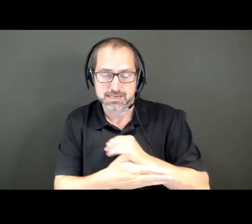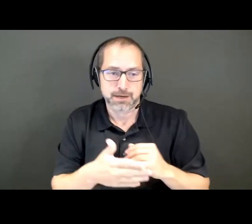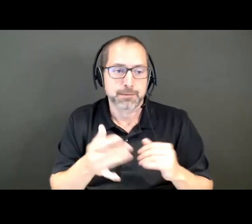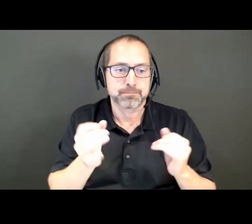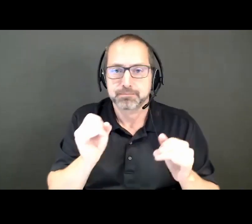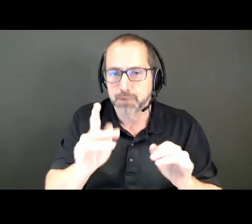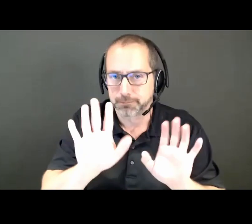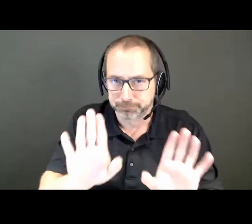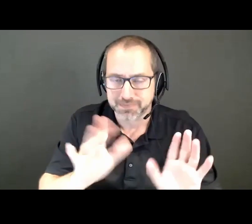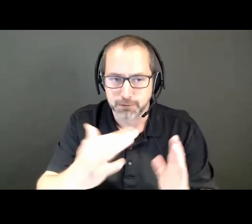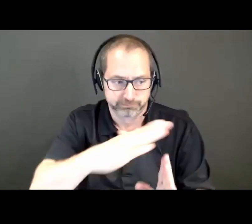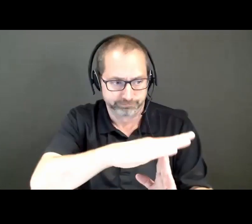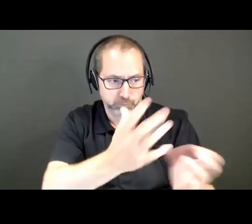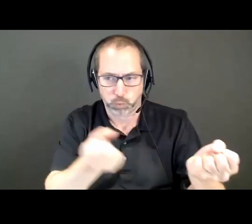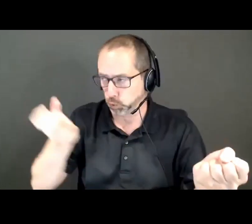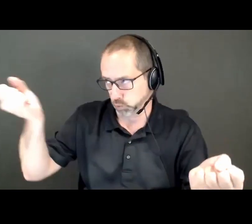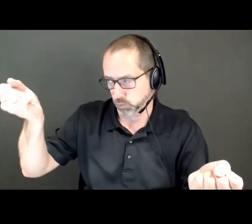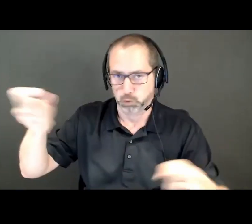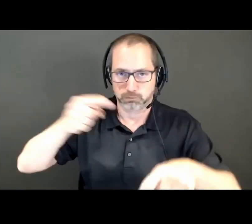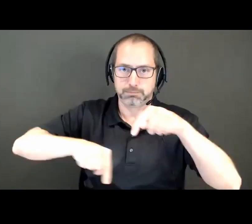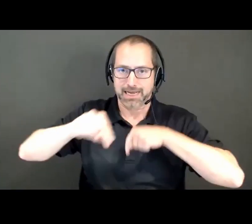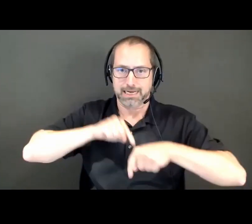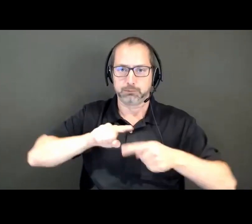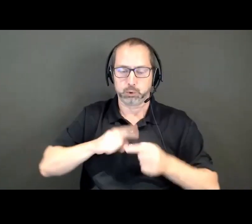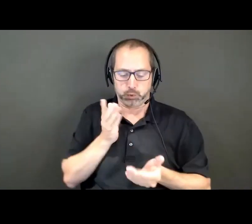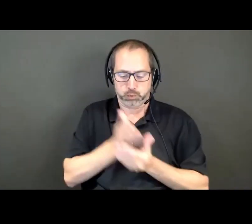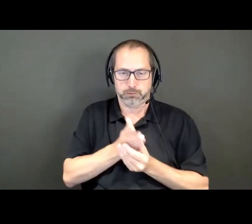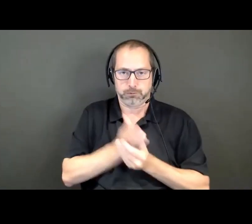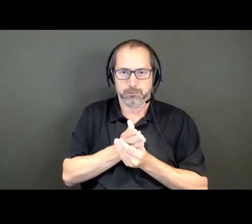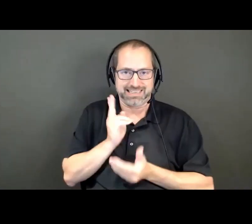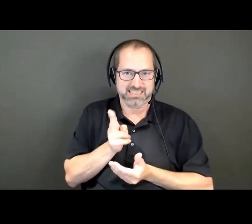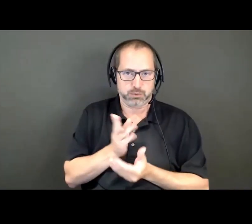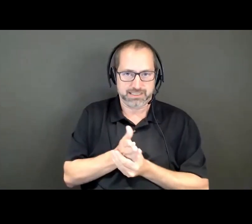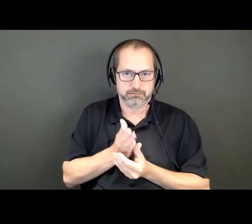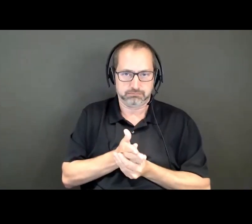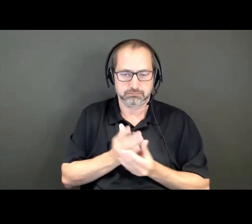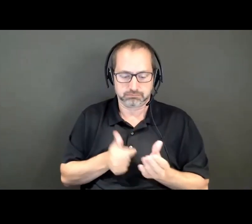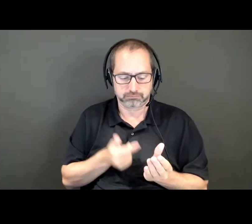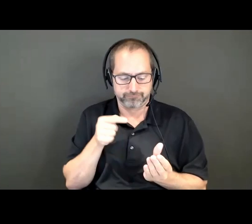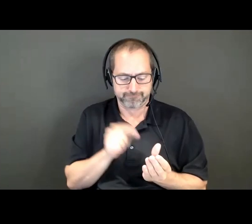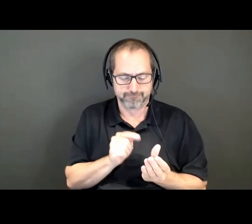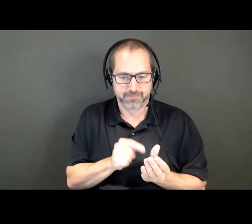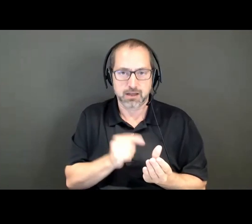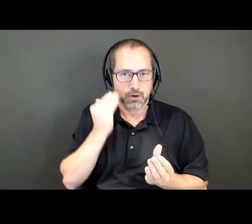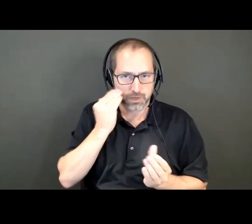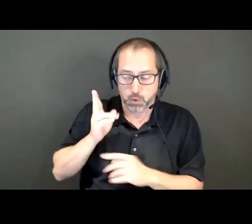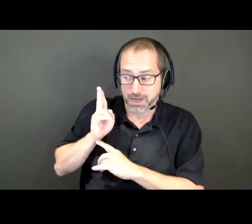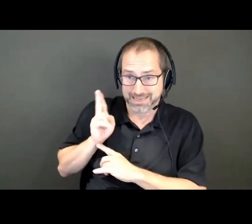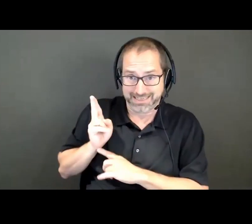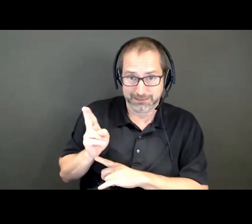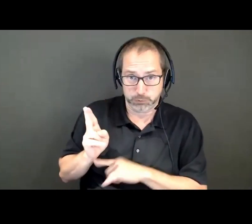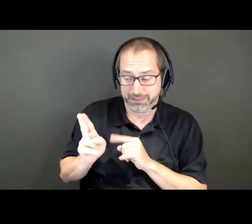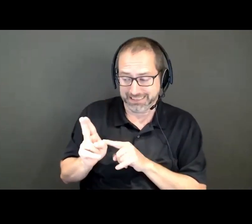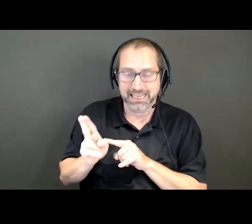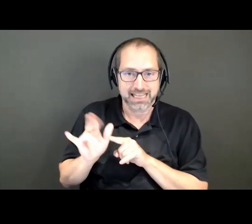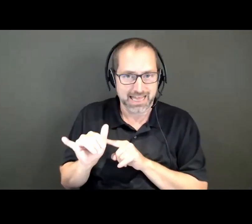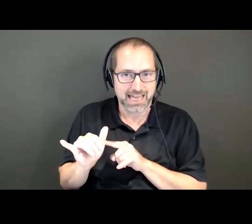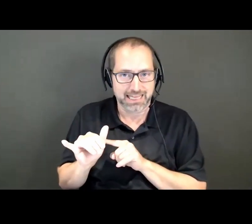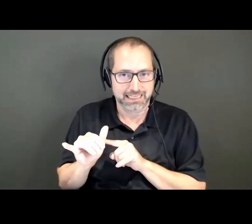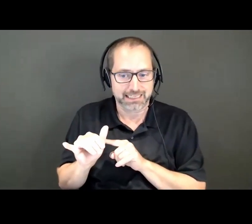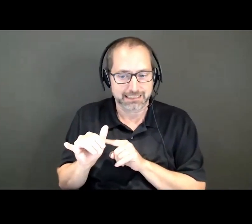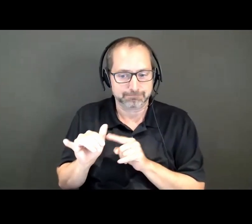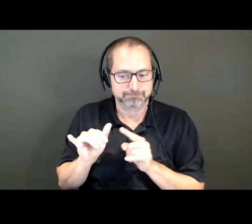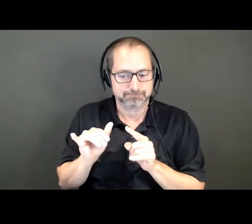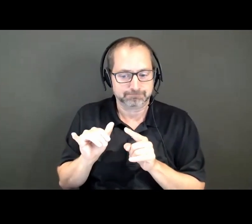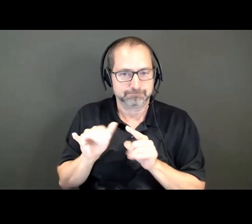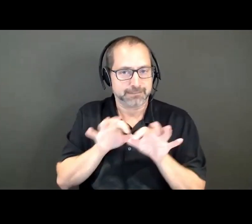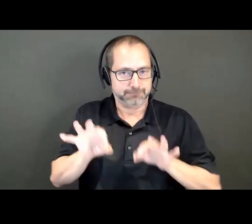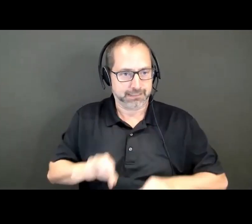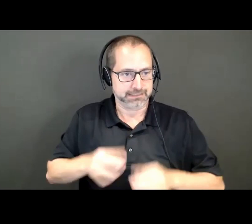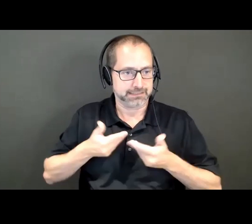a moment as we are already aware that history defines us, and it enables us to move forward.